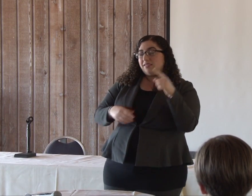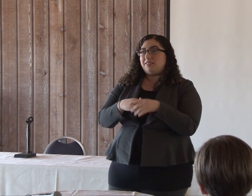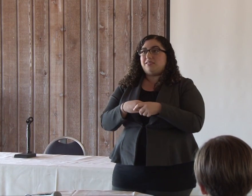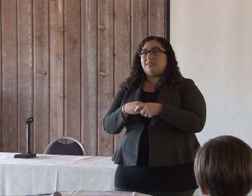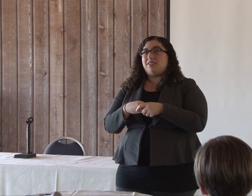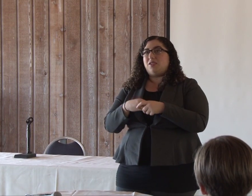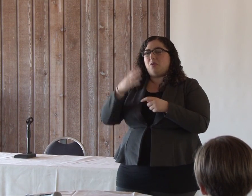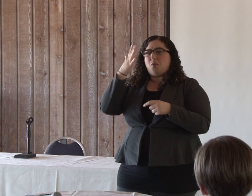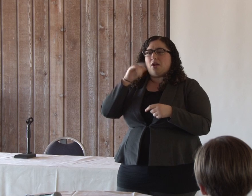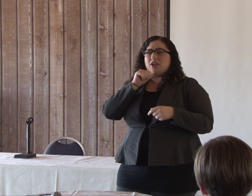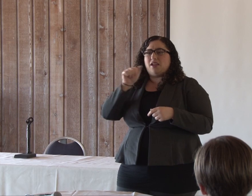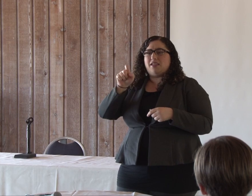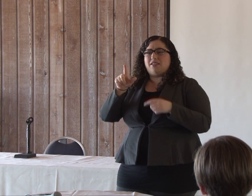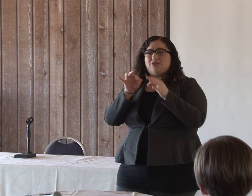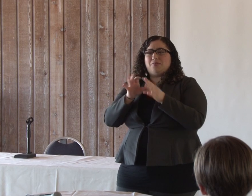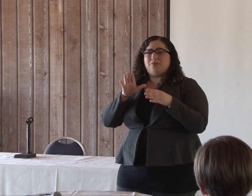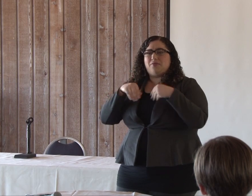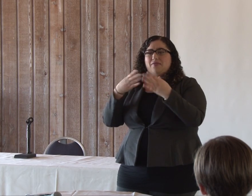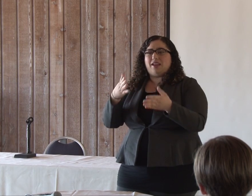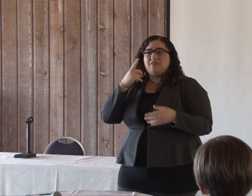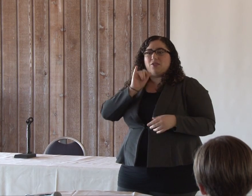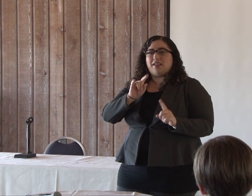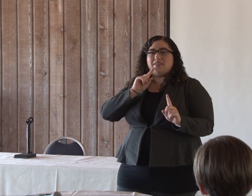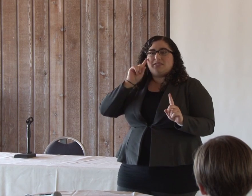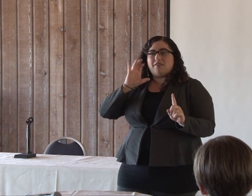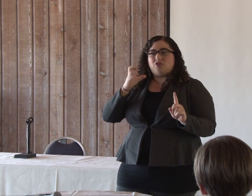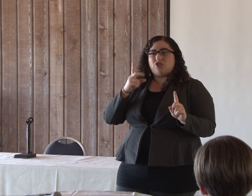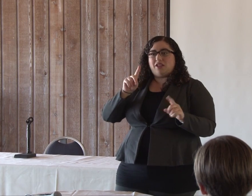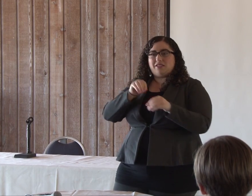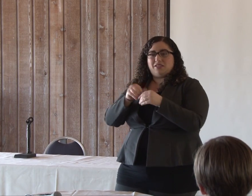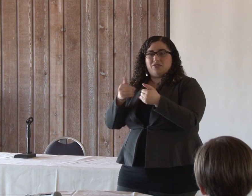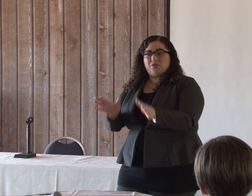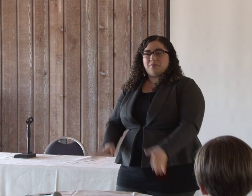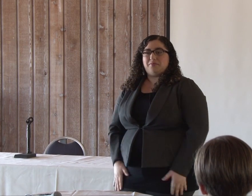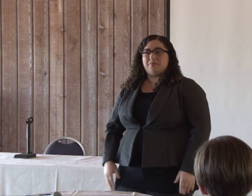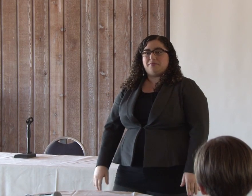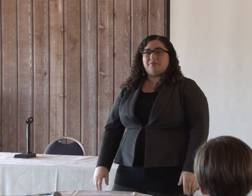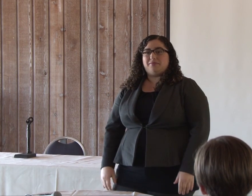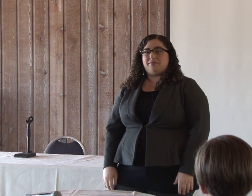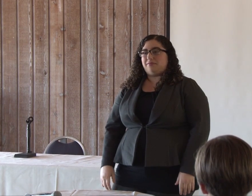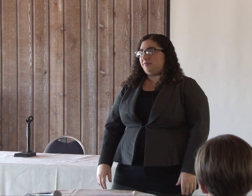And that meeting is so crucial. But at the same time it's important to understand.